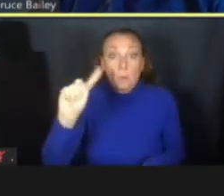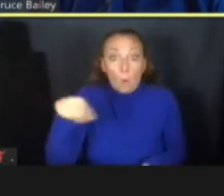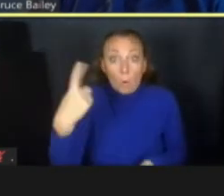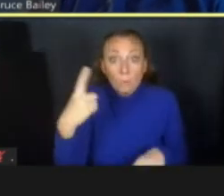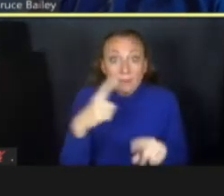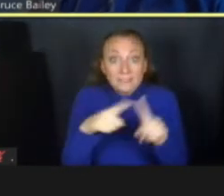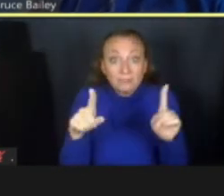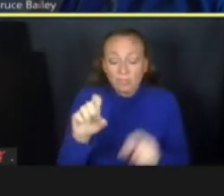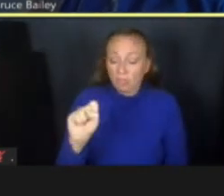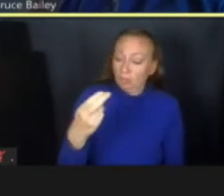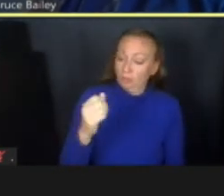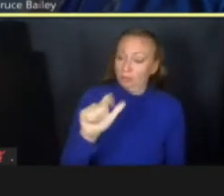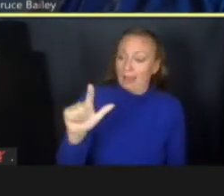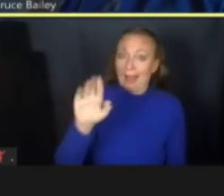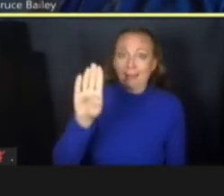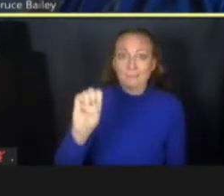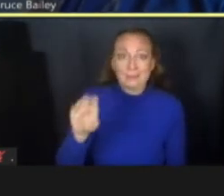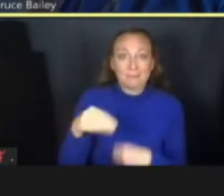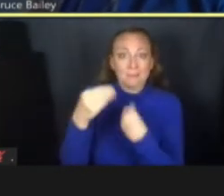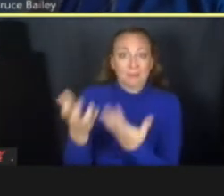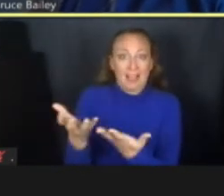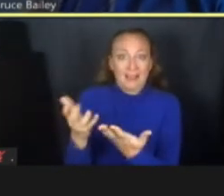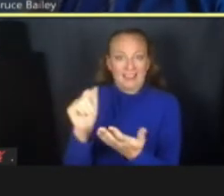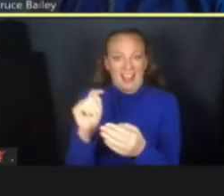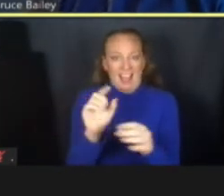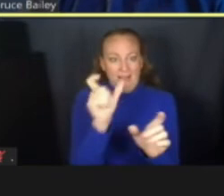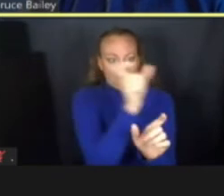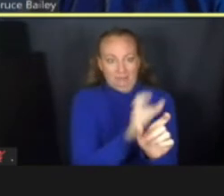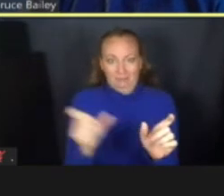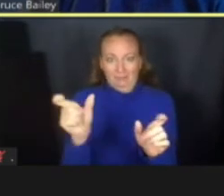instead of provide at the beginning. They're very, very close.